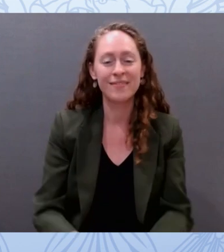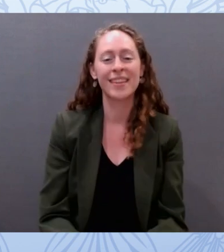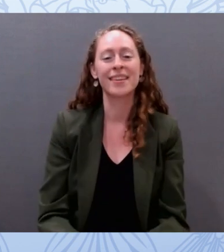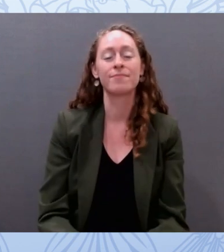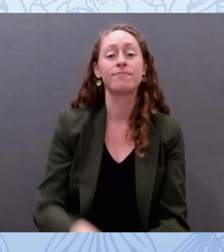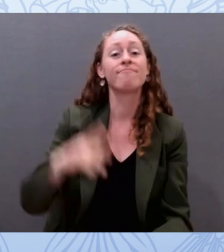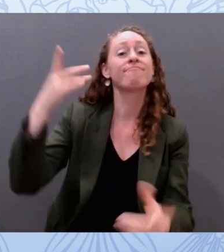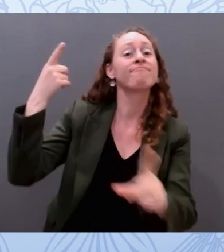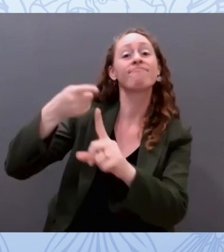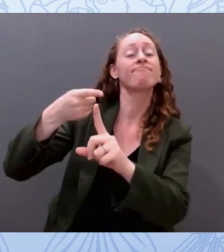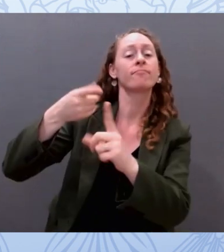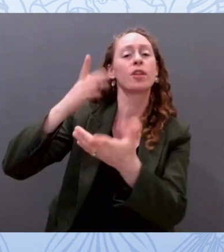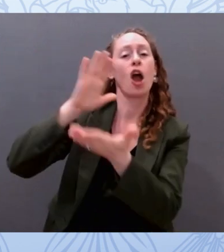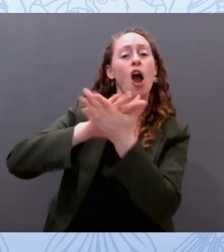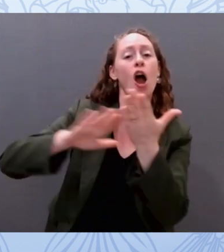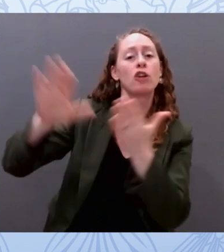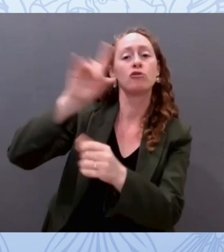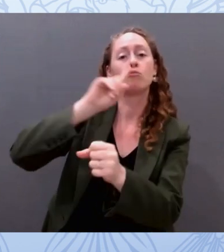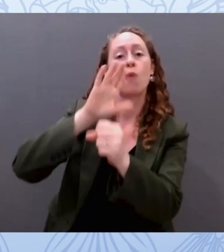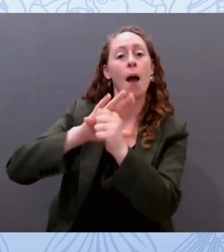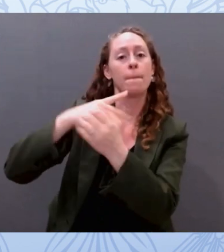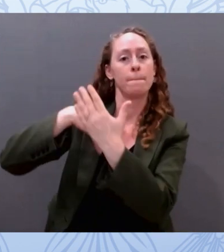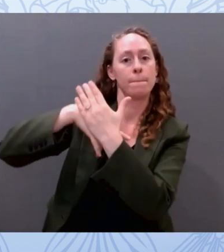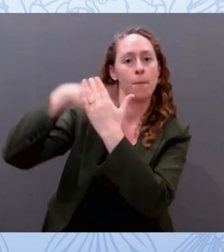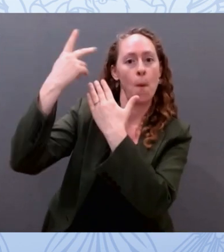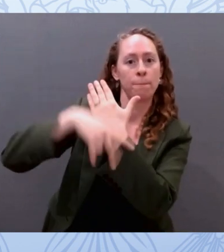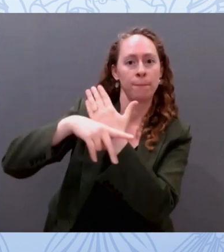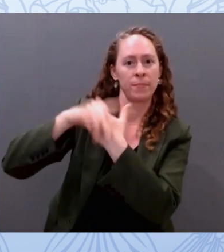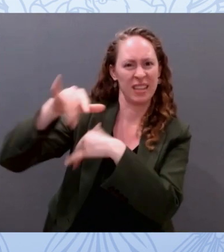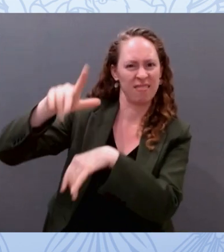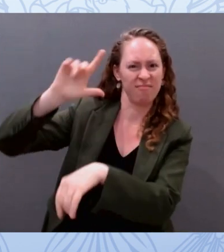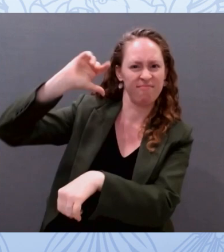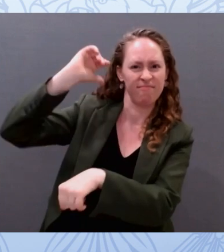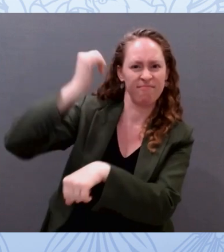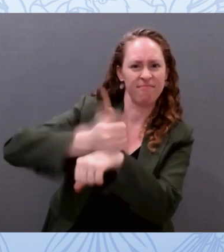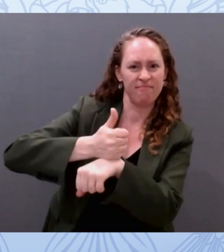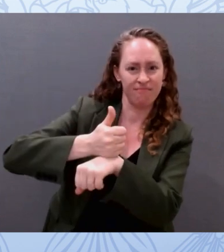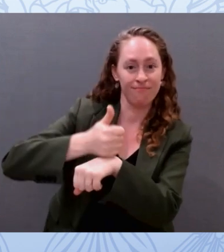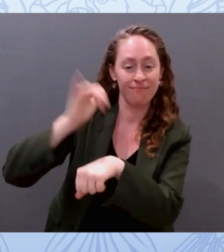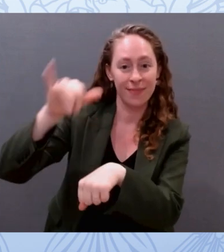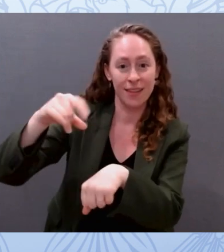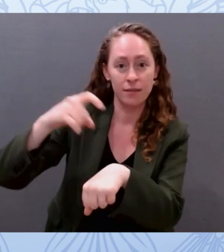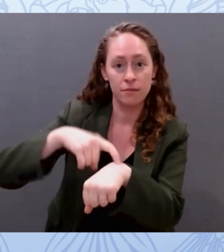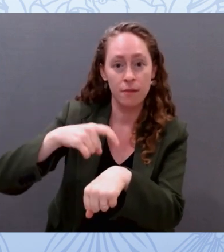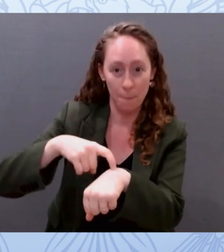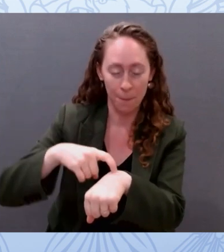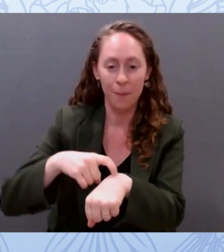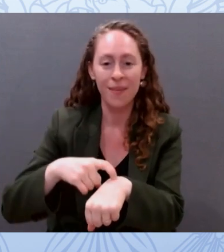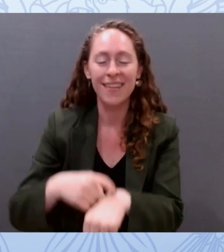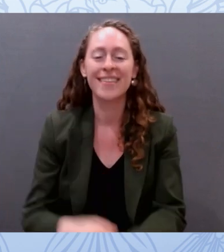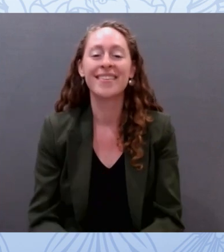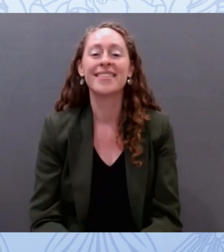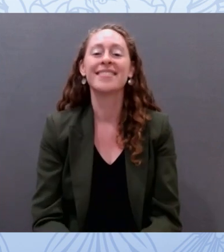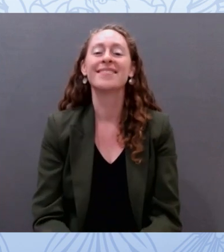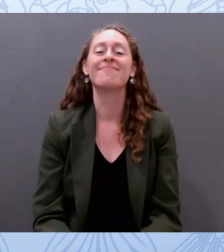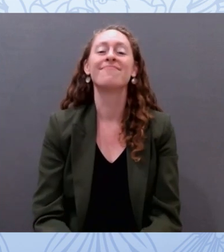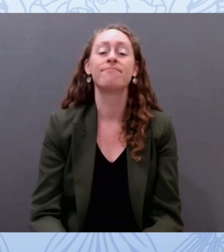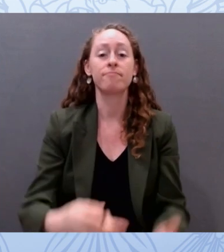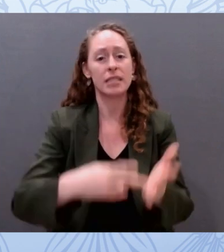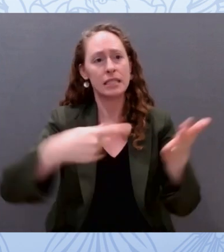when we make college affordable community college, it opens it opens up a world of possibilities